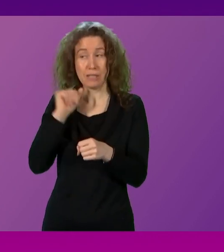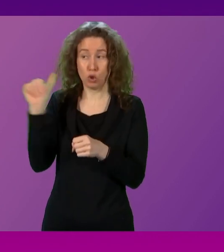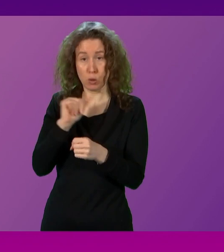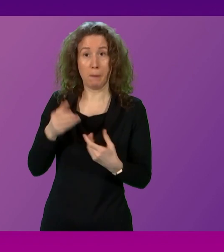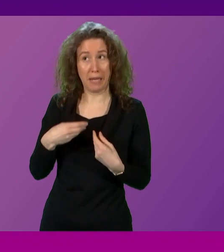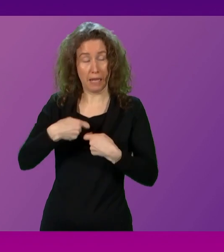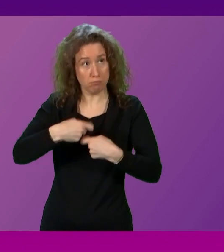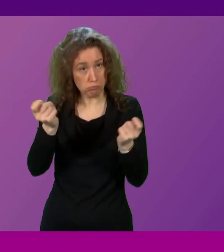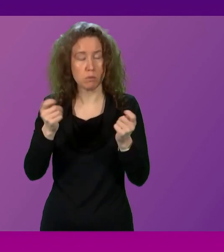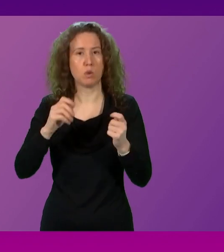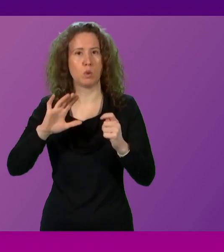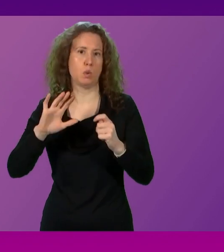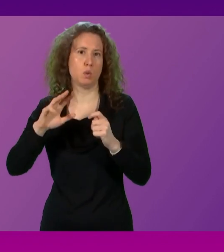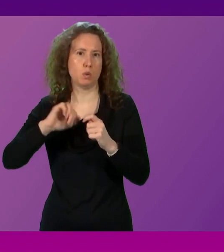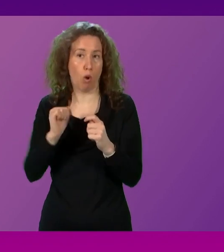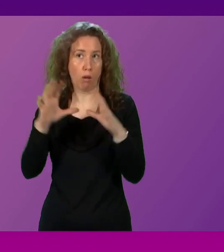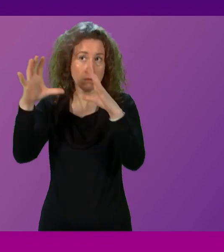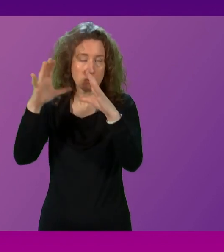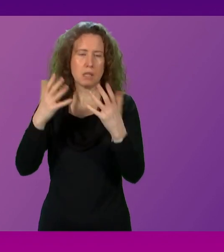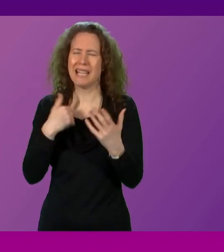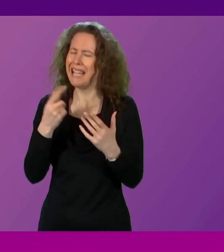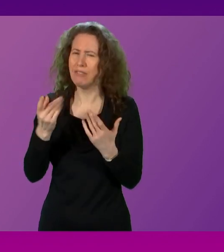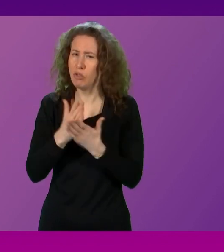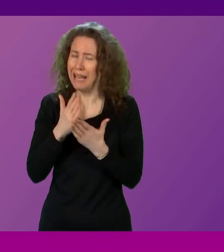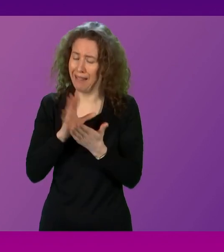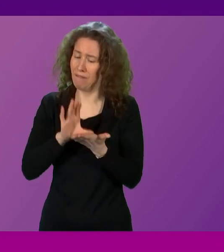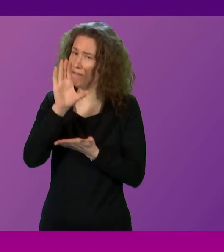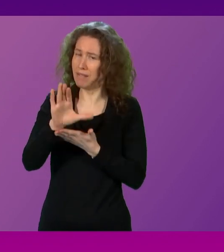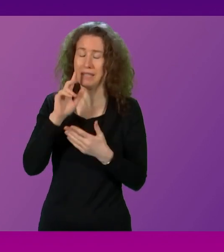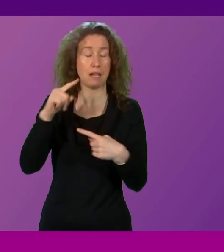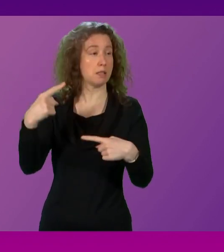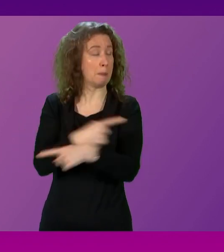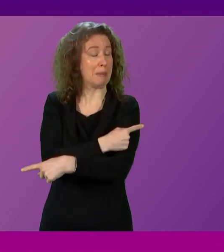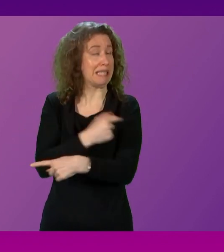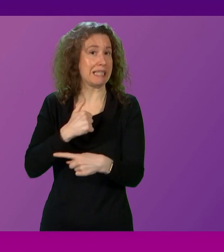The fund overlooks Scotland’s distinct economic needs, and the latest awards show that many